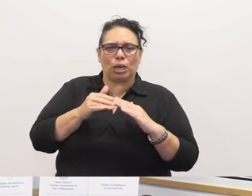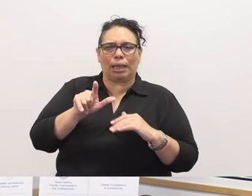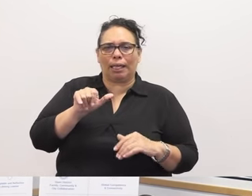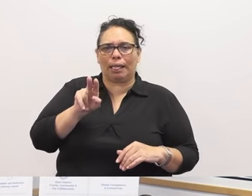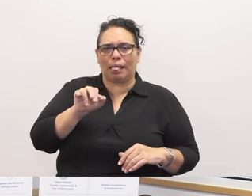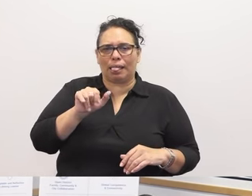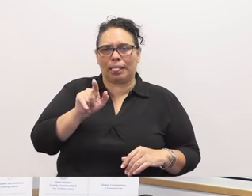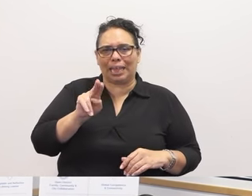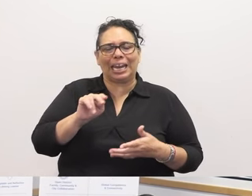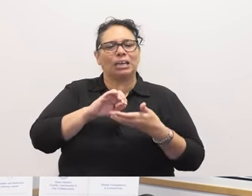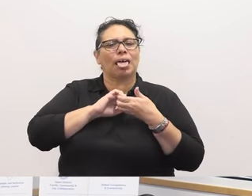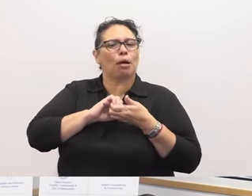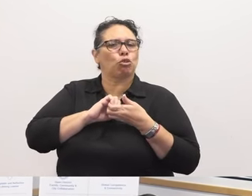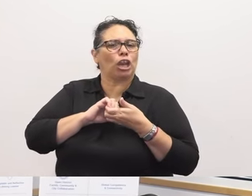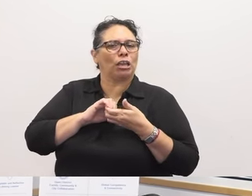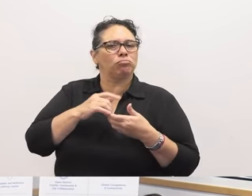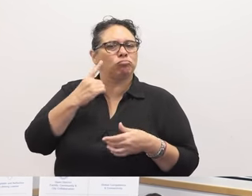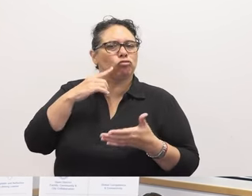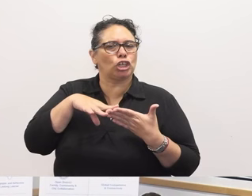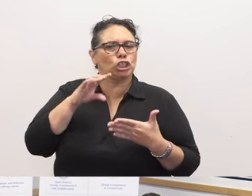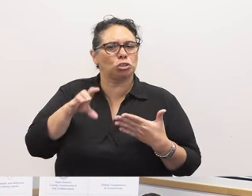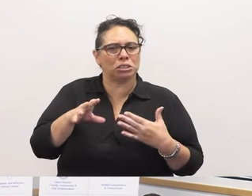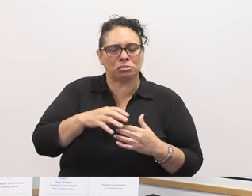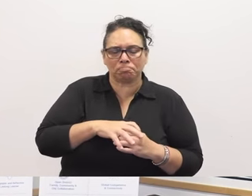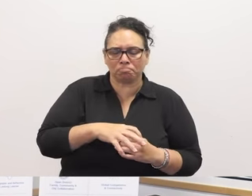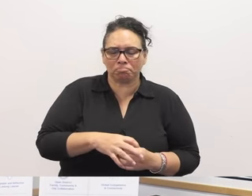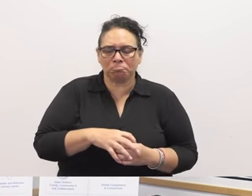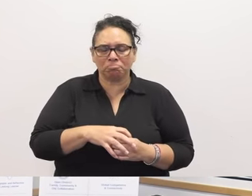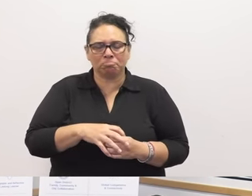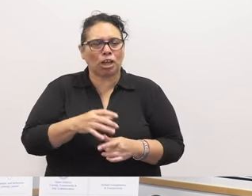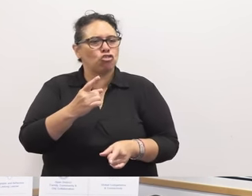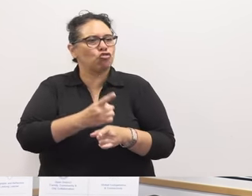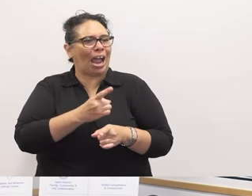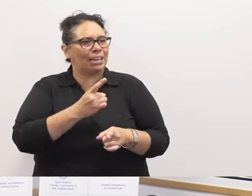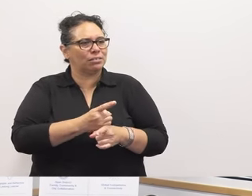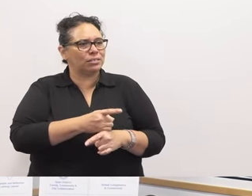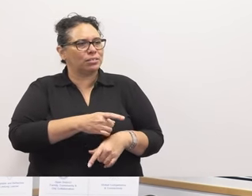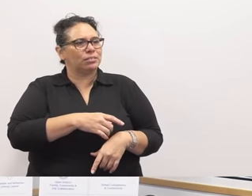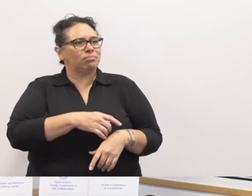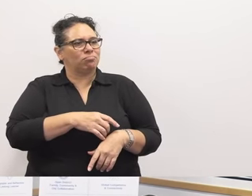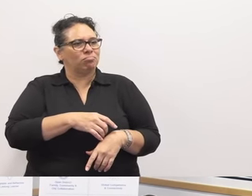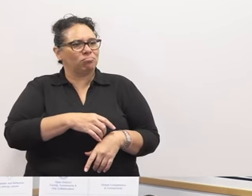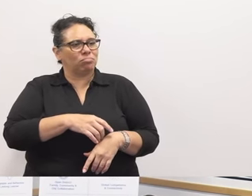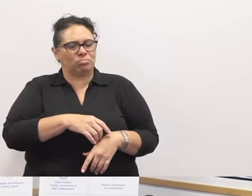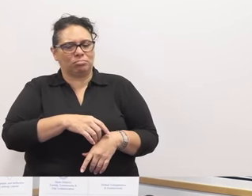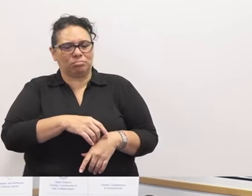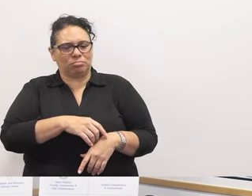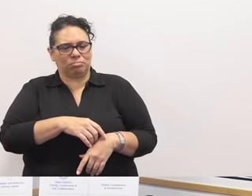are collaborating for the students. [Erik Miller] Correct. We're talking about from a principal base, not from a practice base.